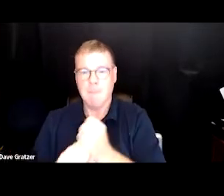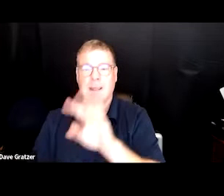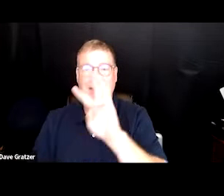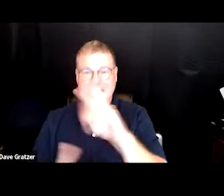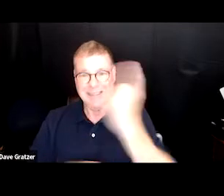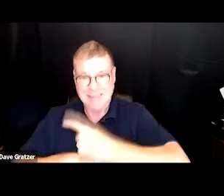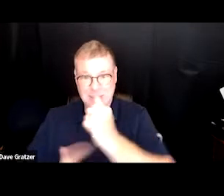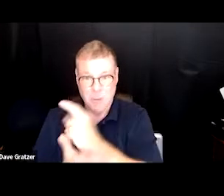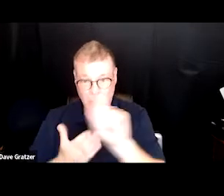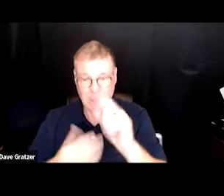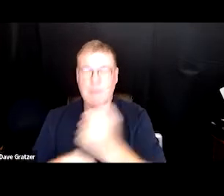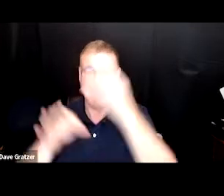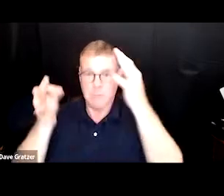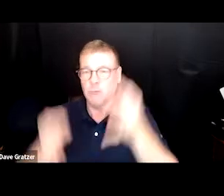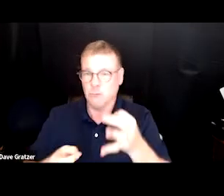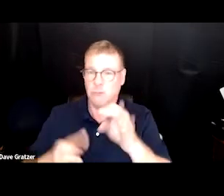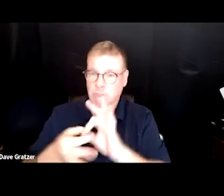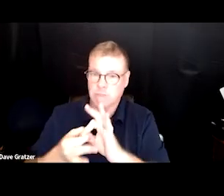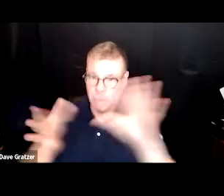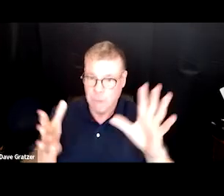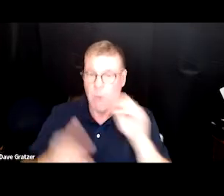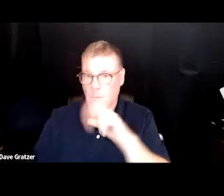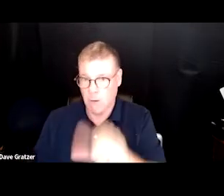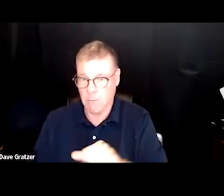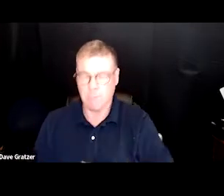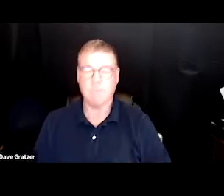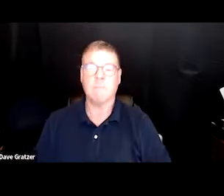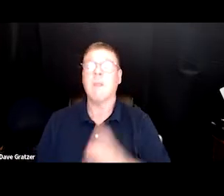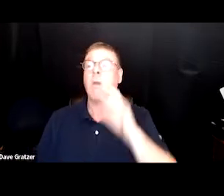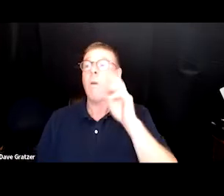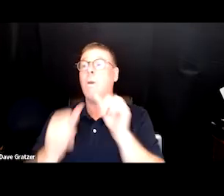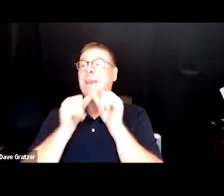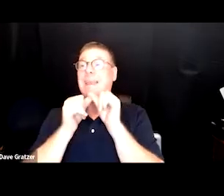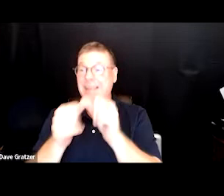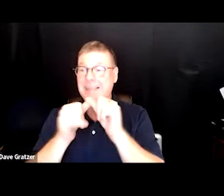and makes the determination of release or to continue the person in jail.